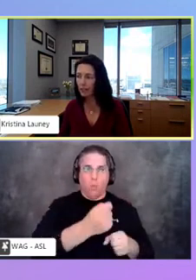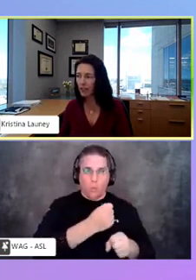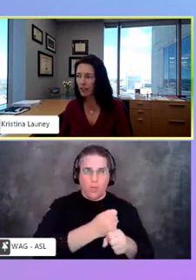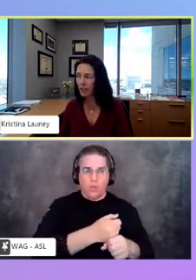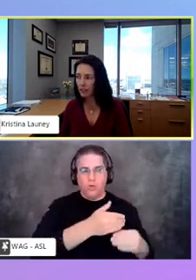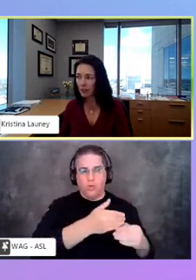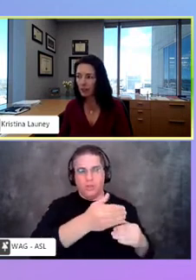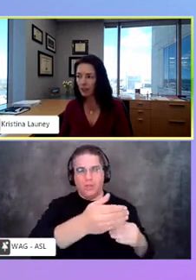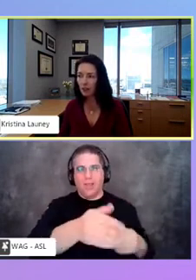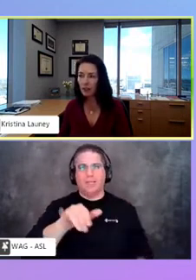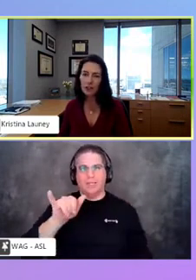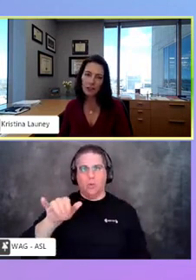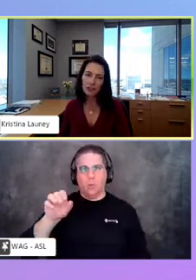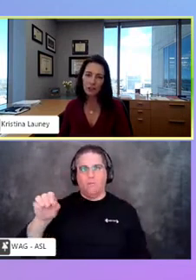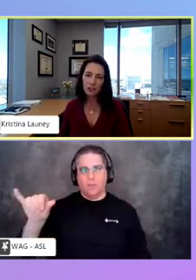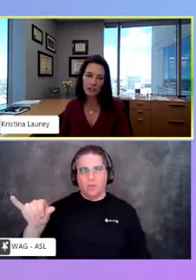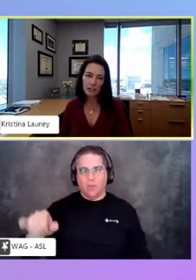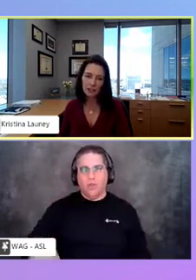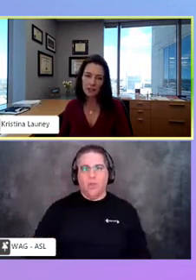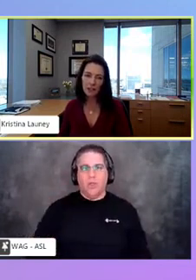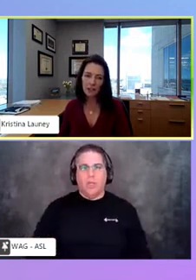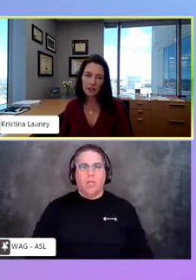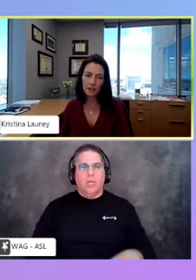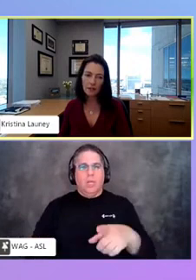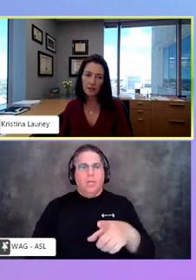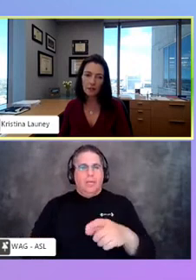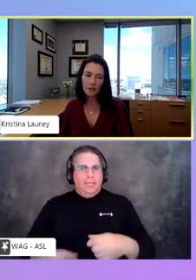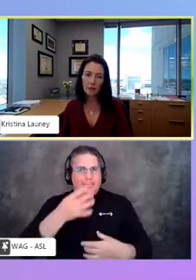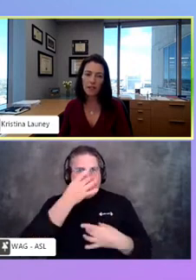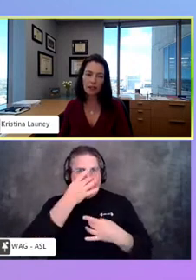we have the website accessibility lawsuits by